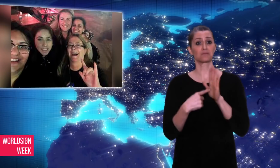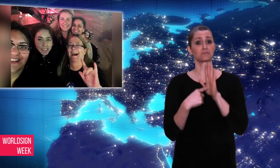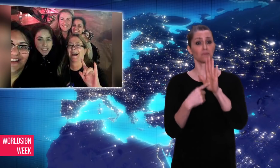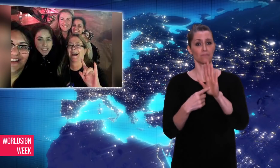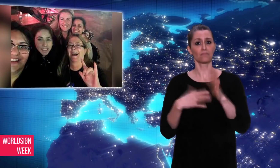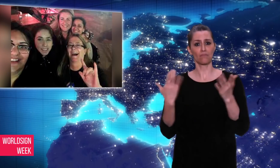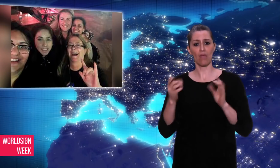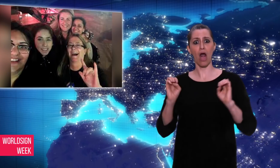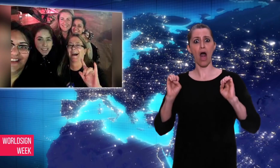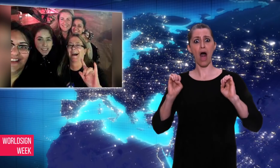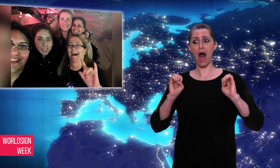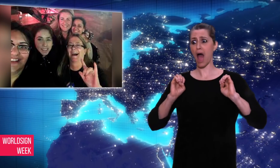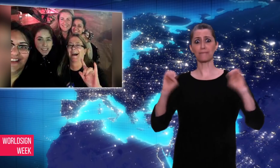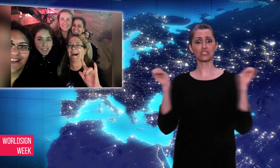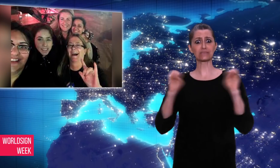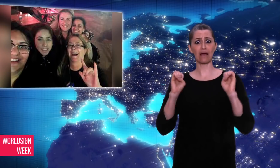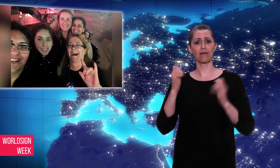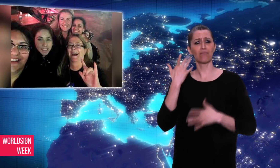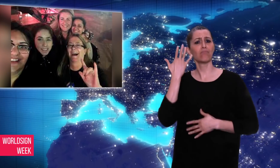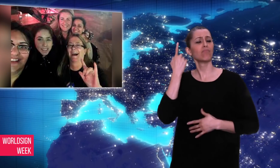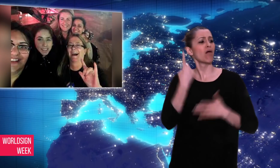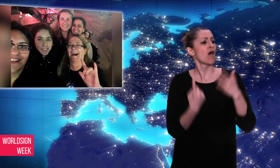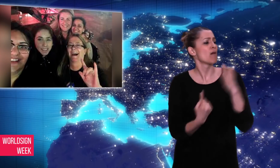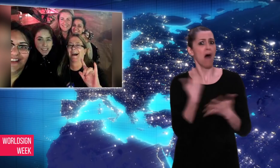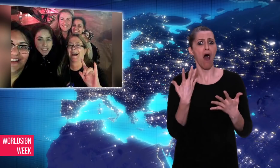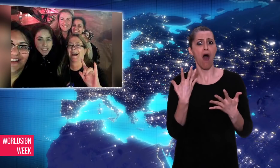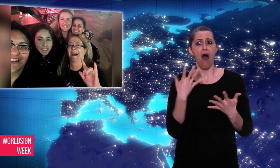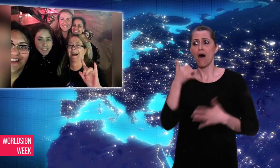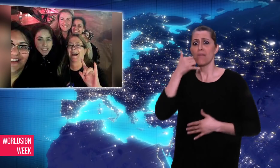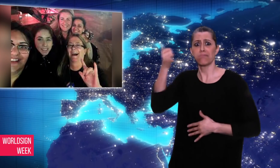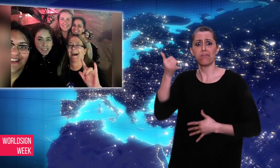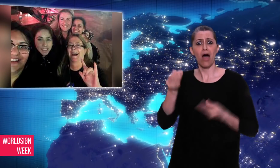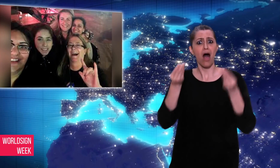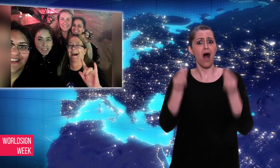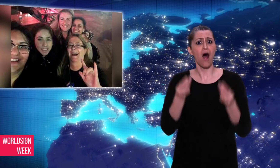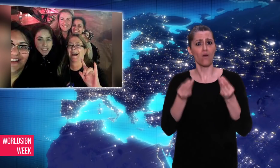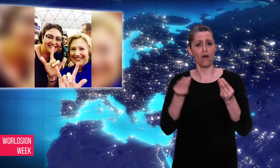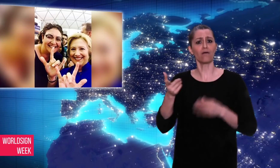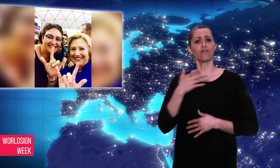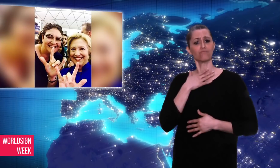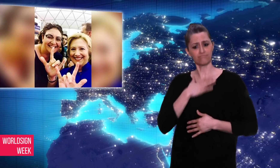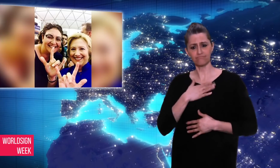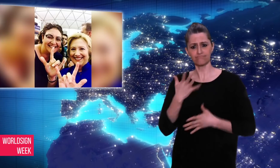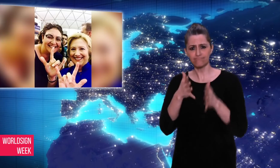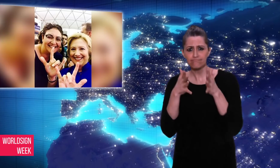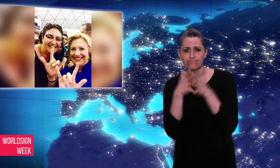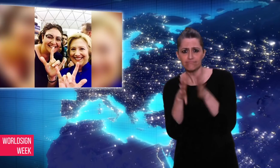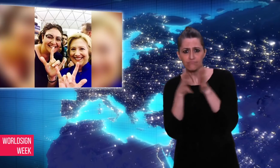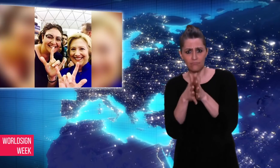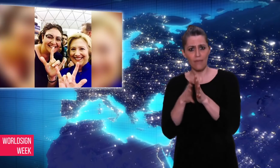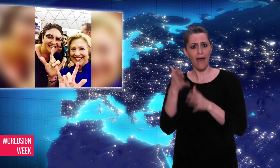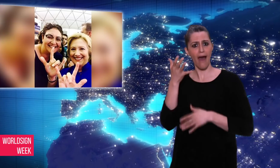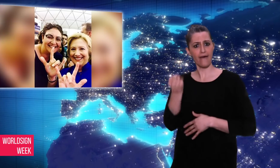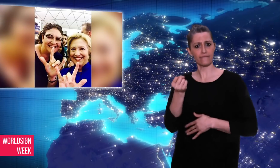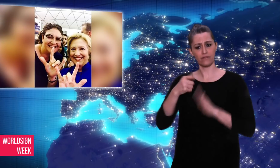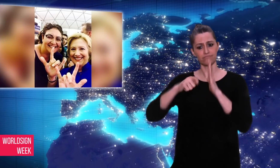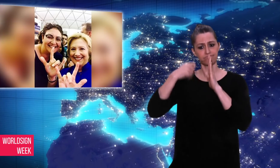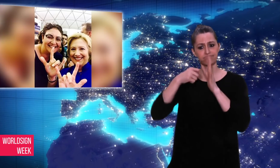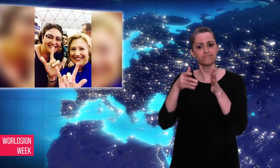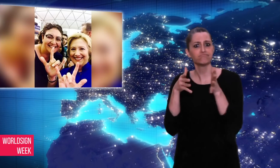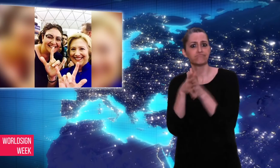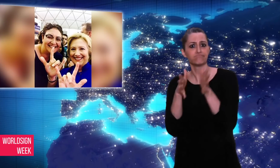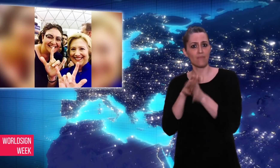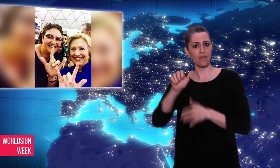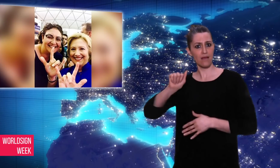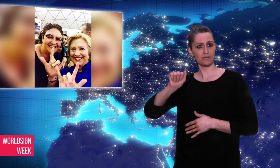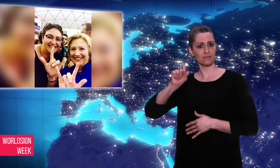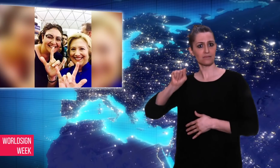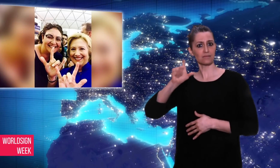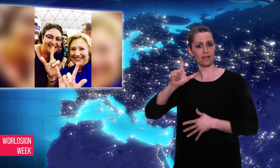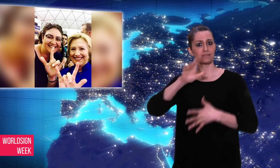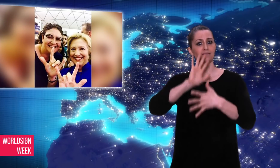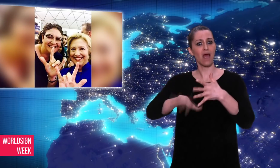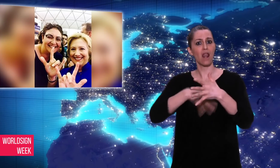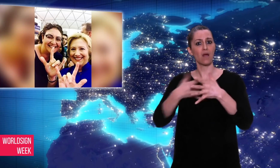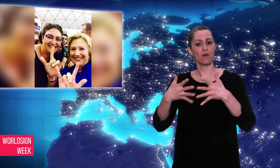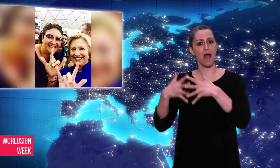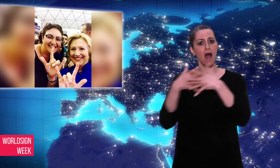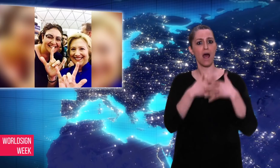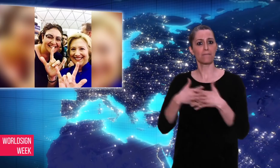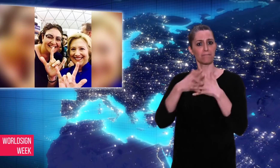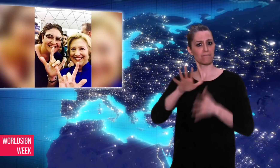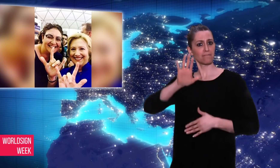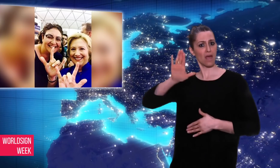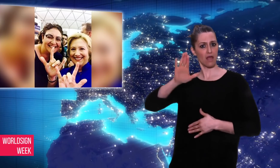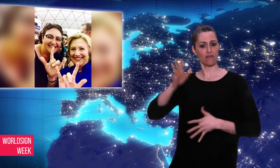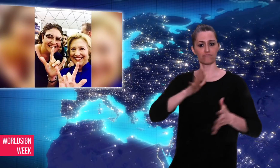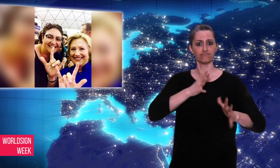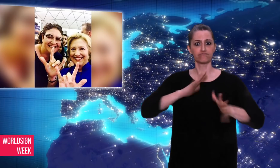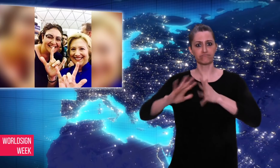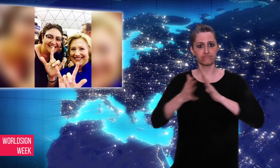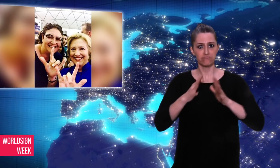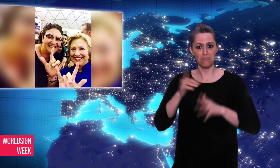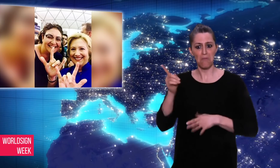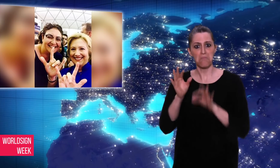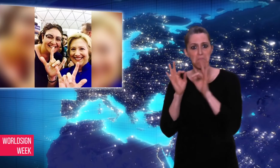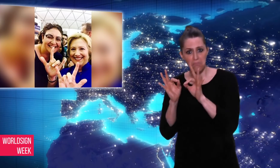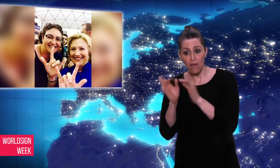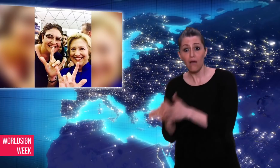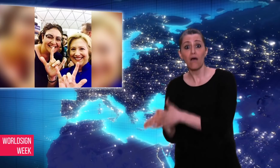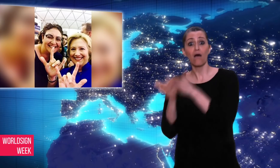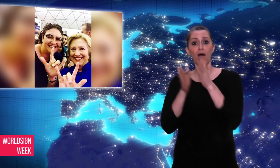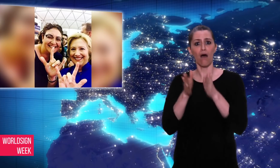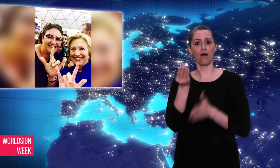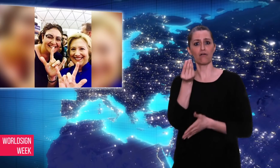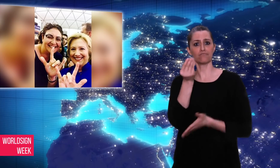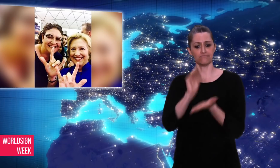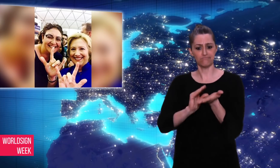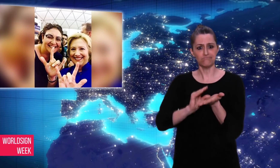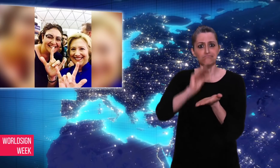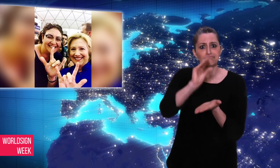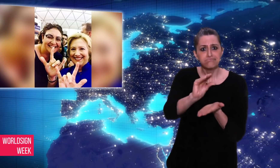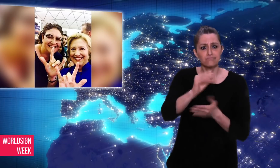emergency preparedness info in ASL, donating interpreting services,